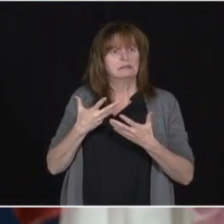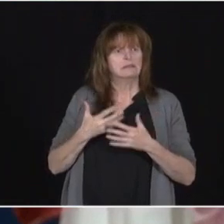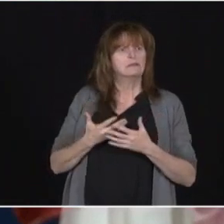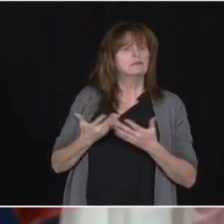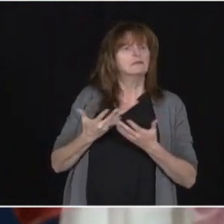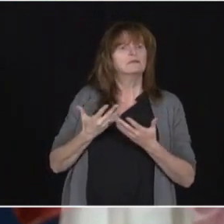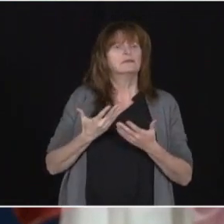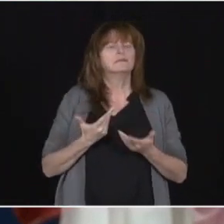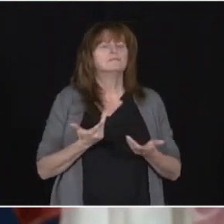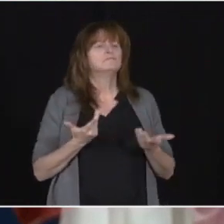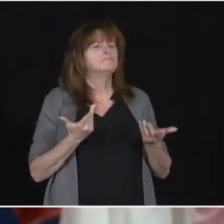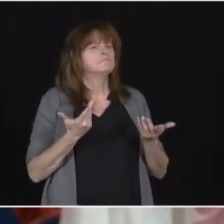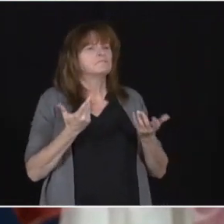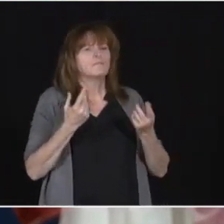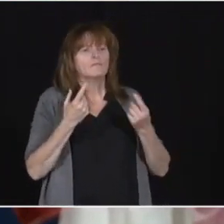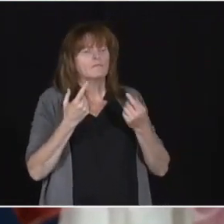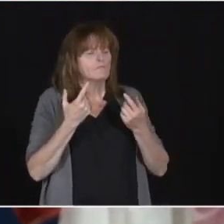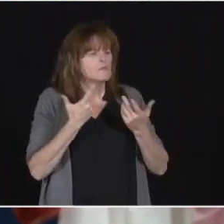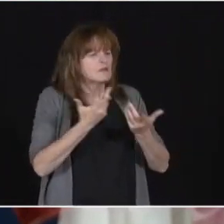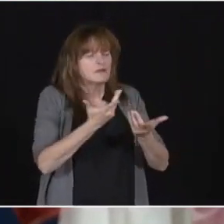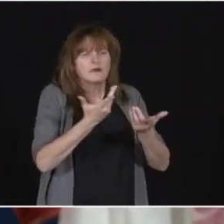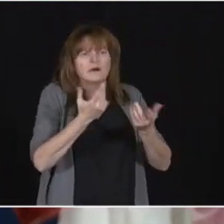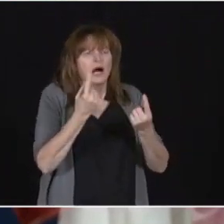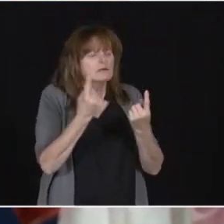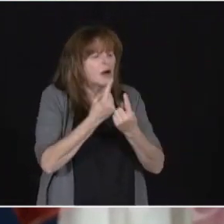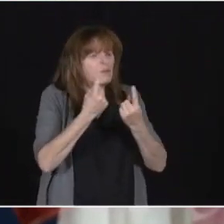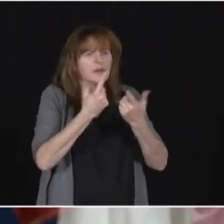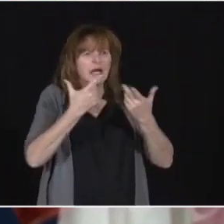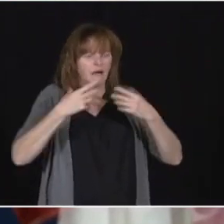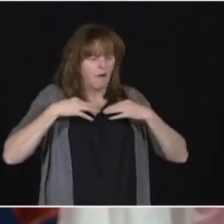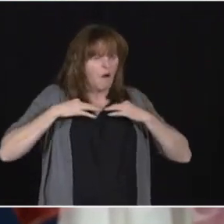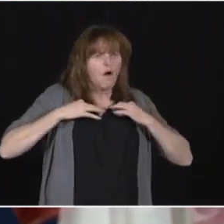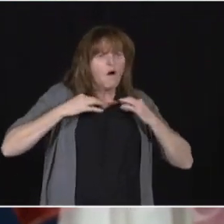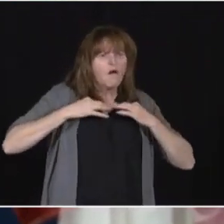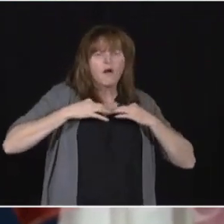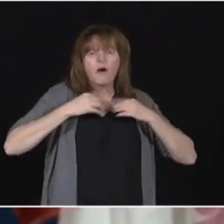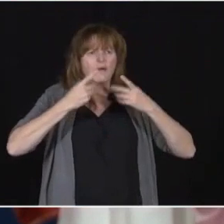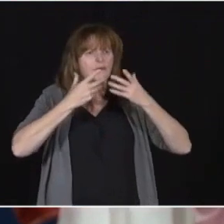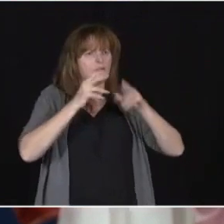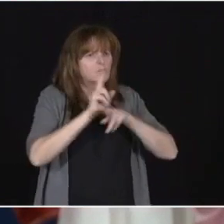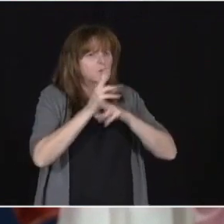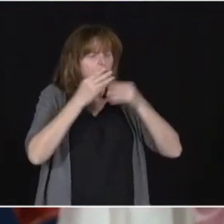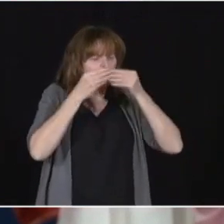the face covering when possible. Nonmedical, meaning don't use the